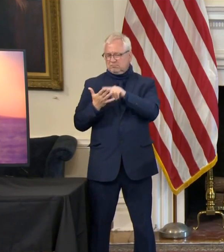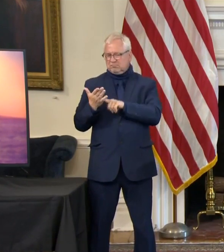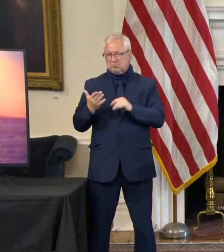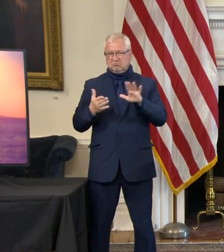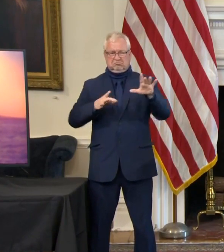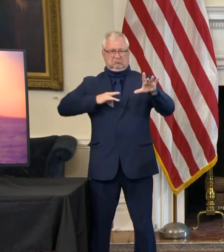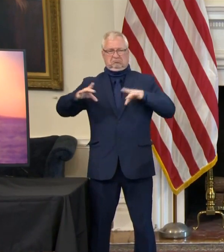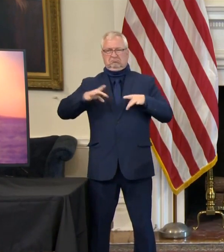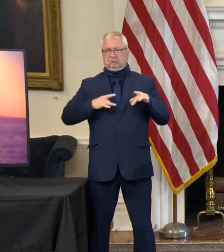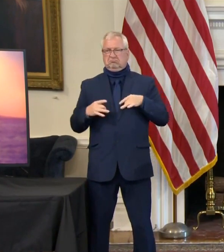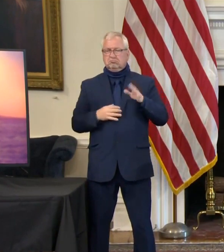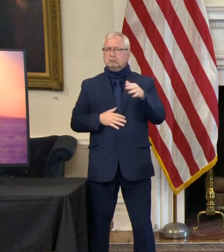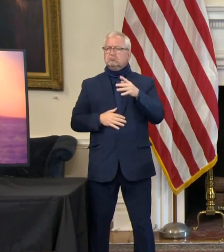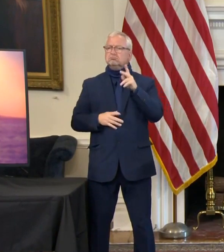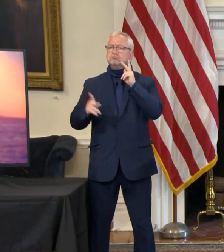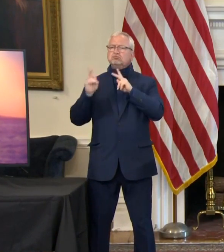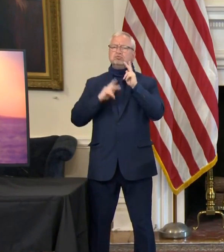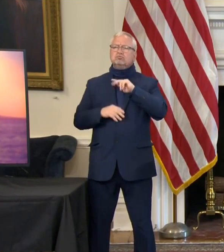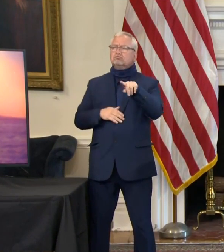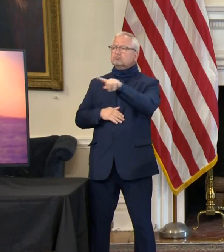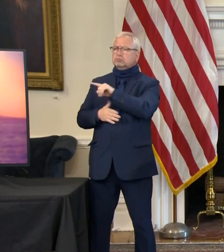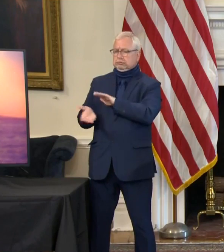GETTING BACK TO THE NUMBERS AND THE DATA.